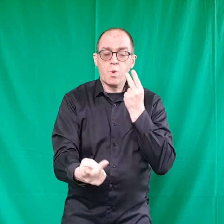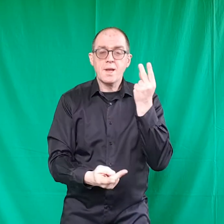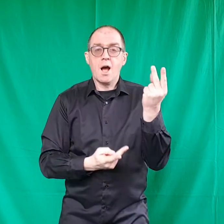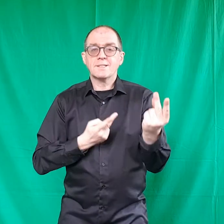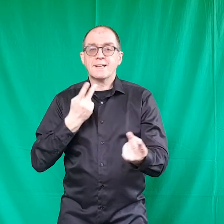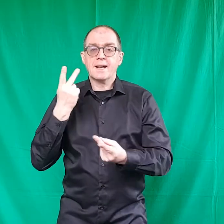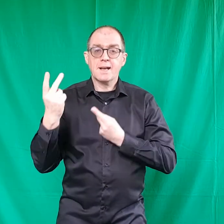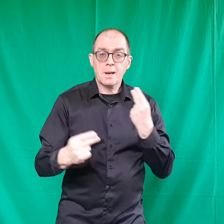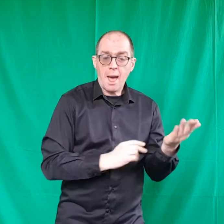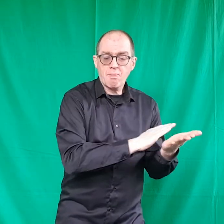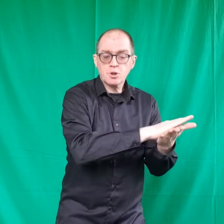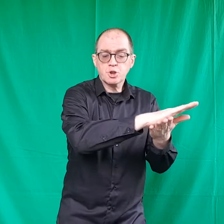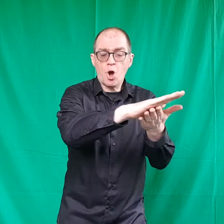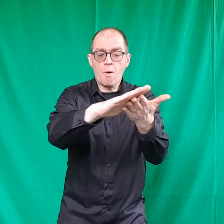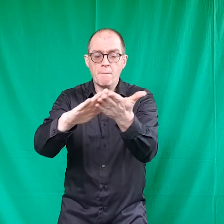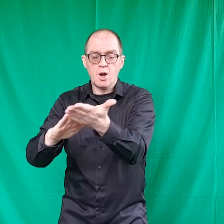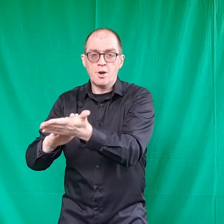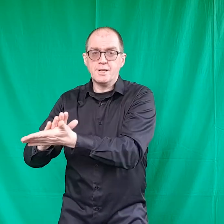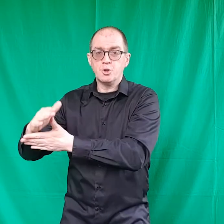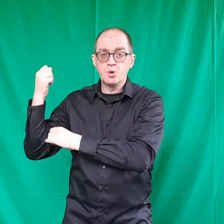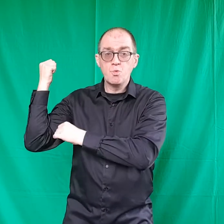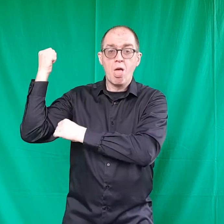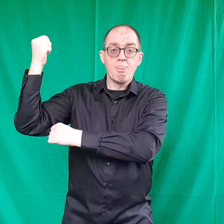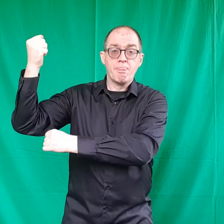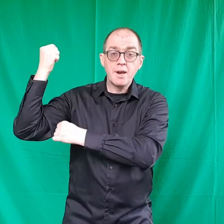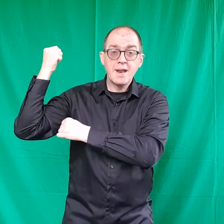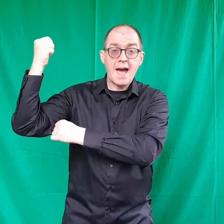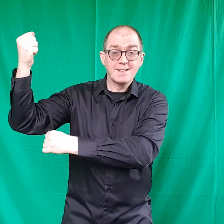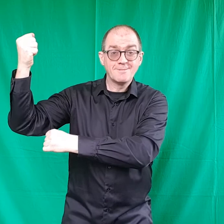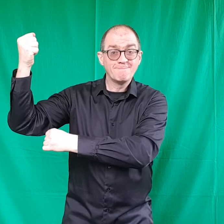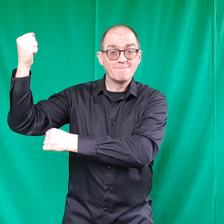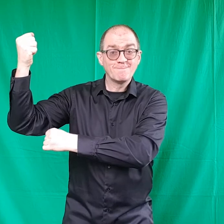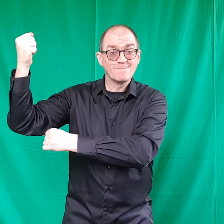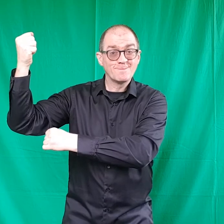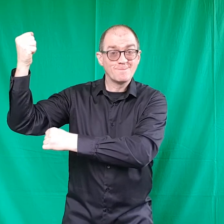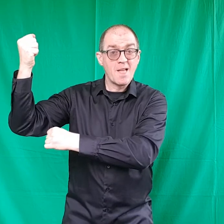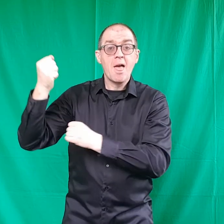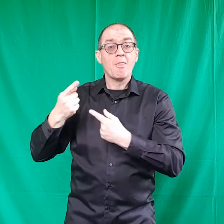'We are singing like the songbird into the night'